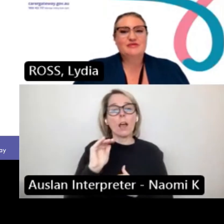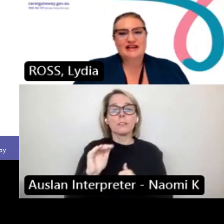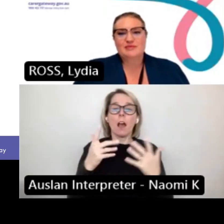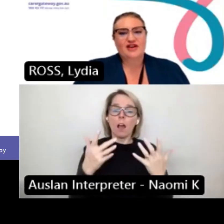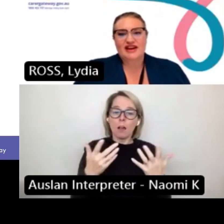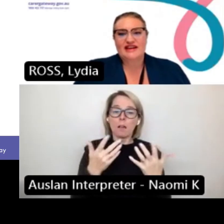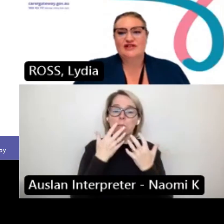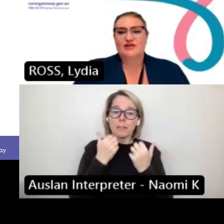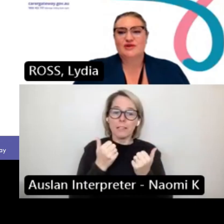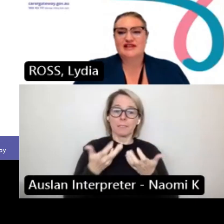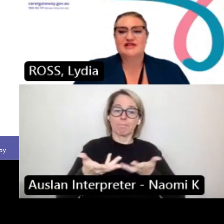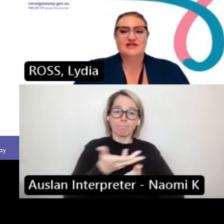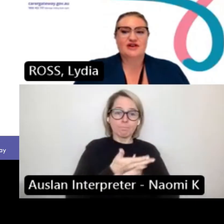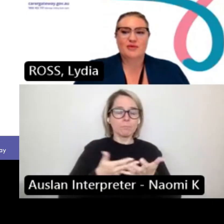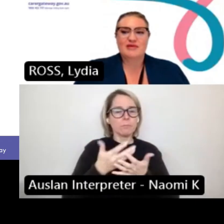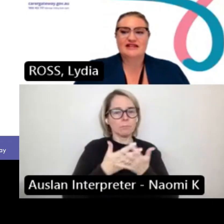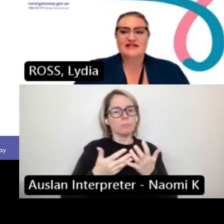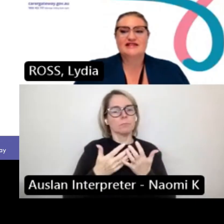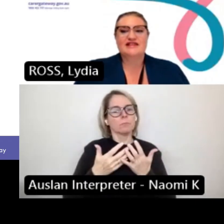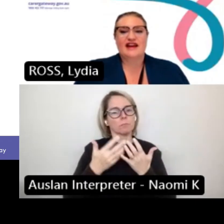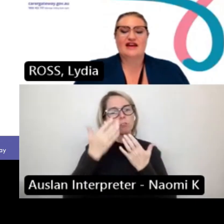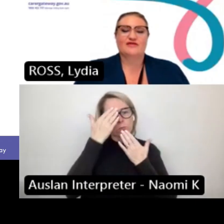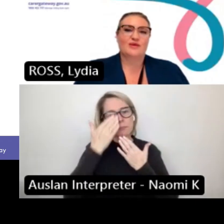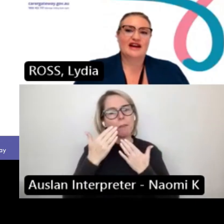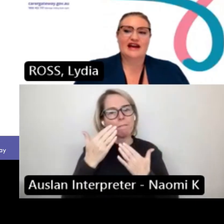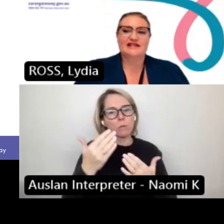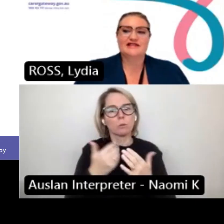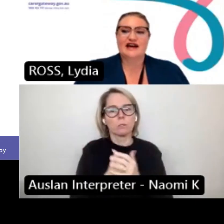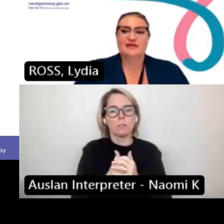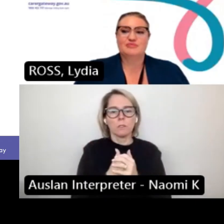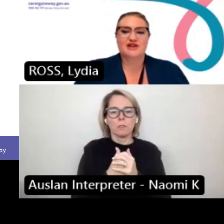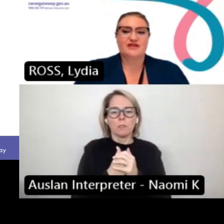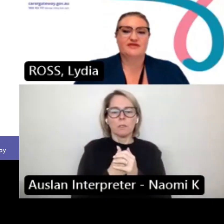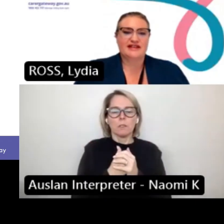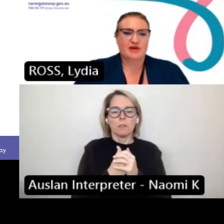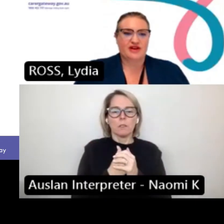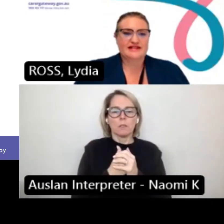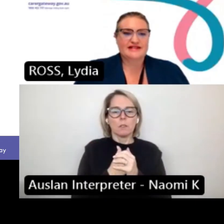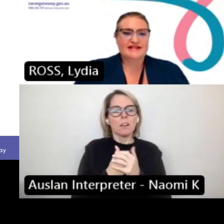Please be courteous in your questions and comments so that everyone has a positive experience.